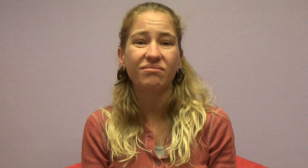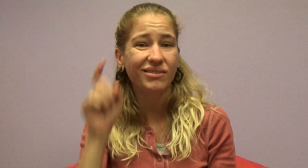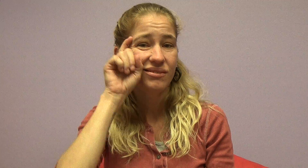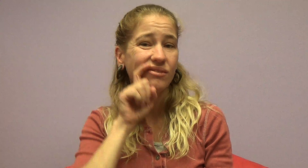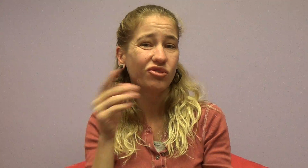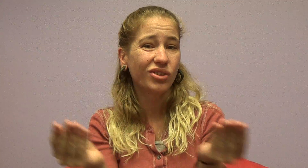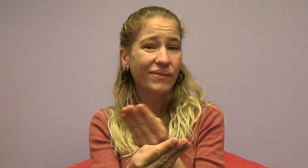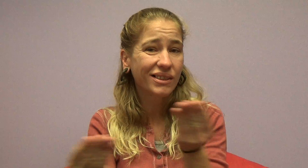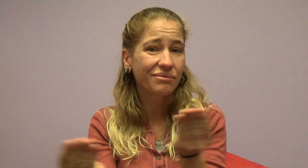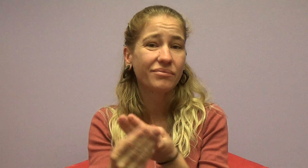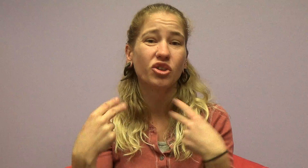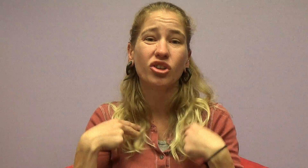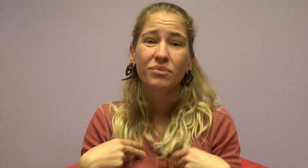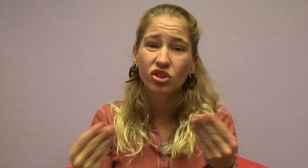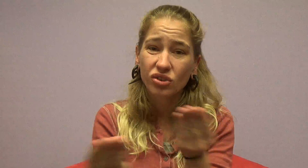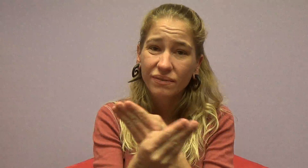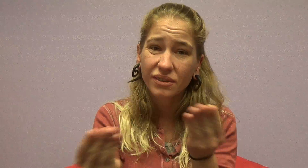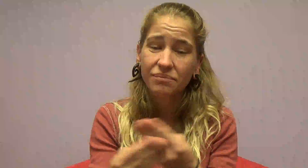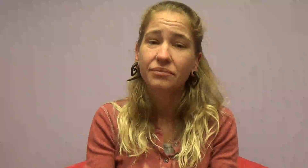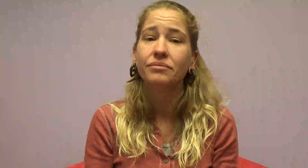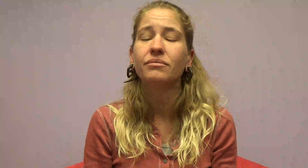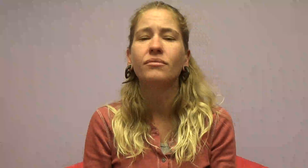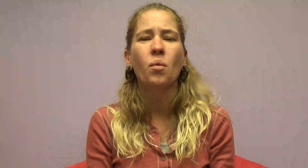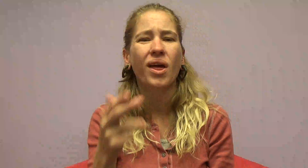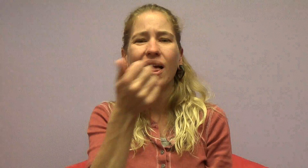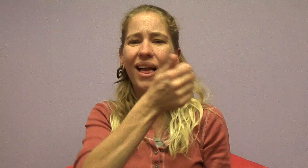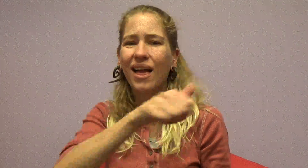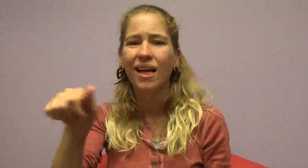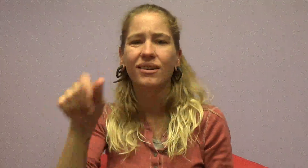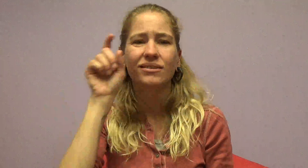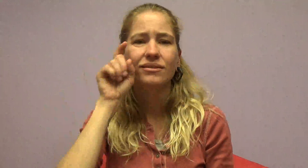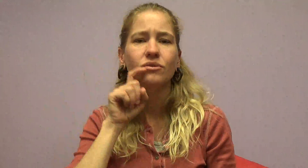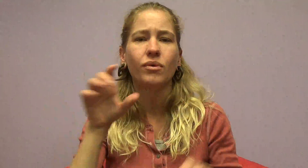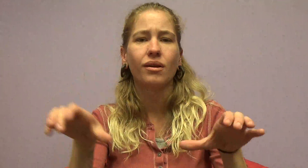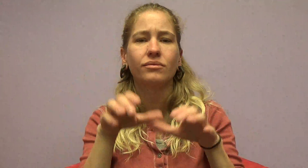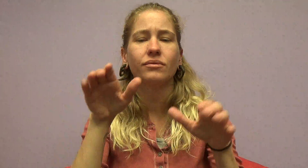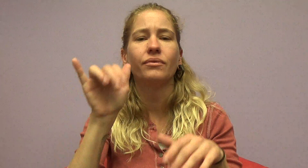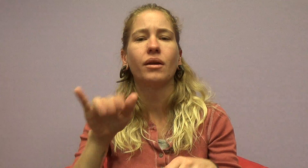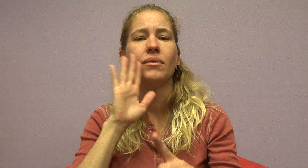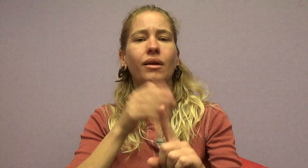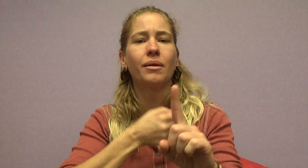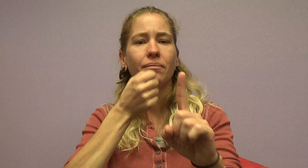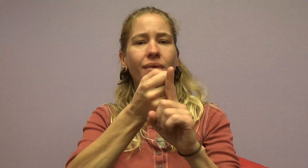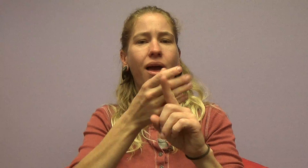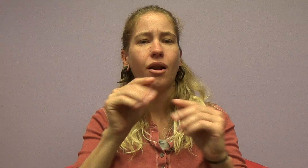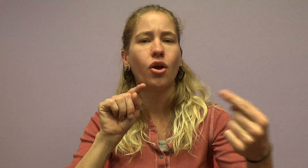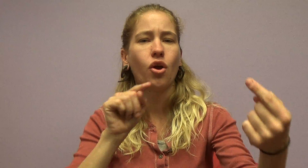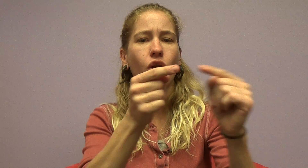sex trafficking or human trafficking, or any sexual activities that will impact and hurt